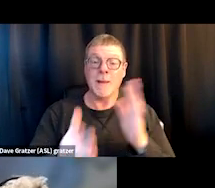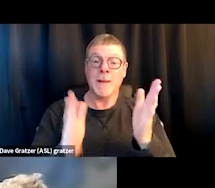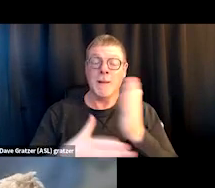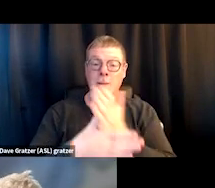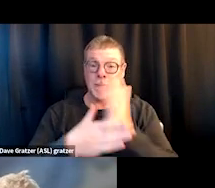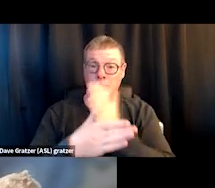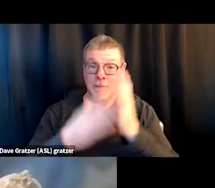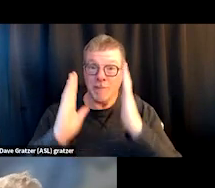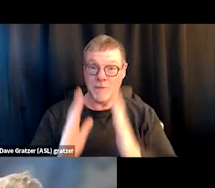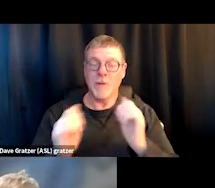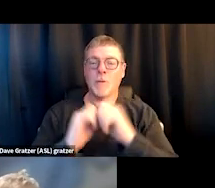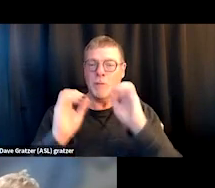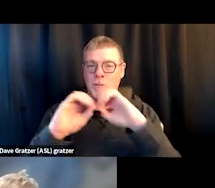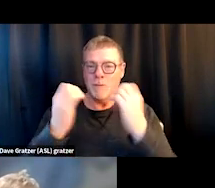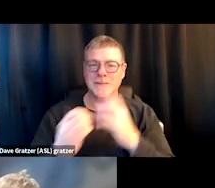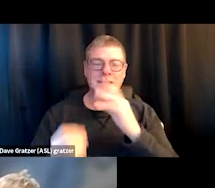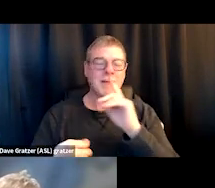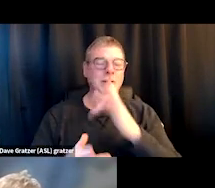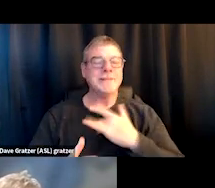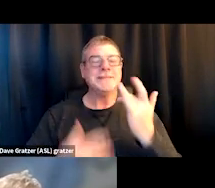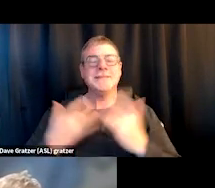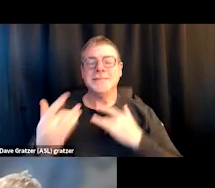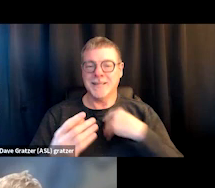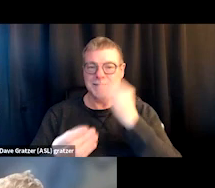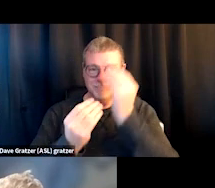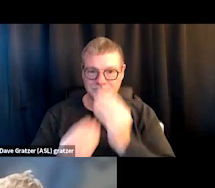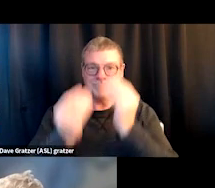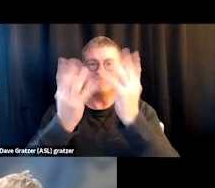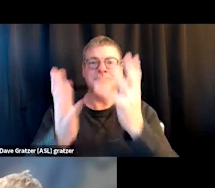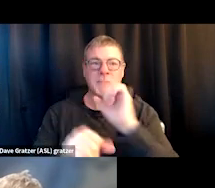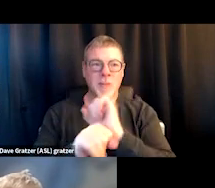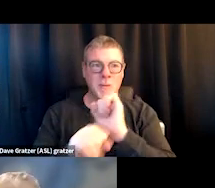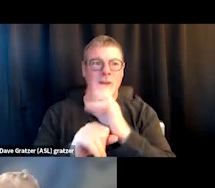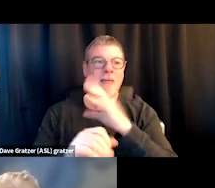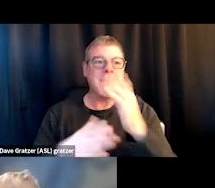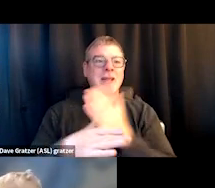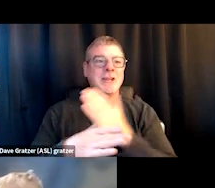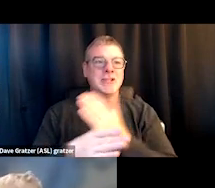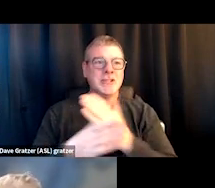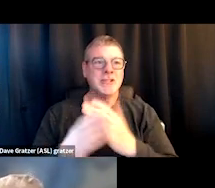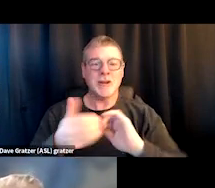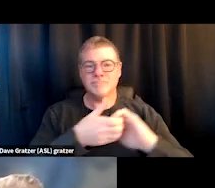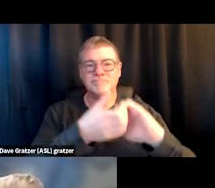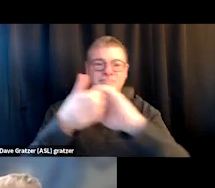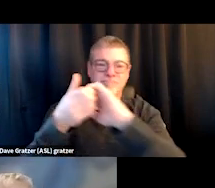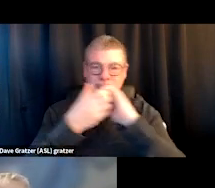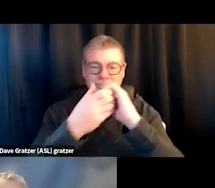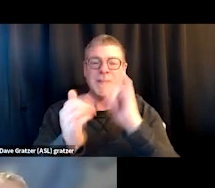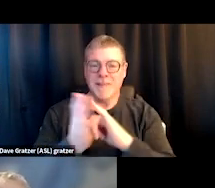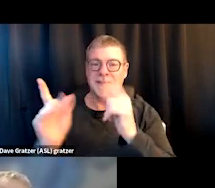and really am excited to be able to uplift the work and share some of the wonderful community collaborations that are taking place.